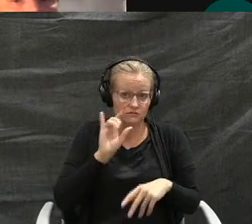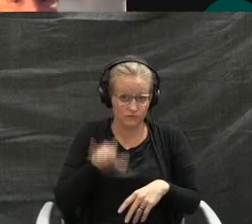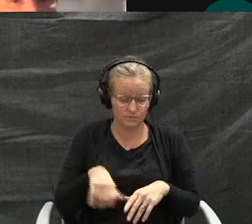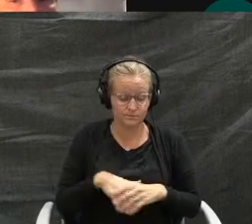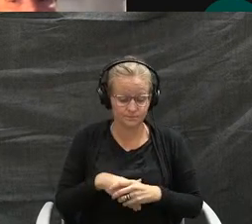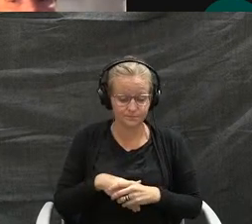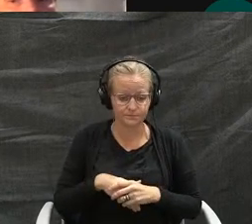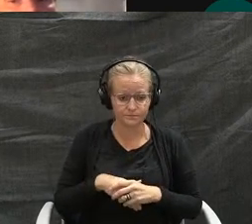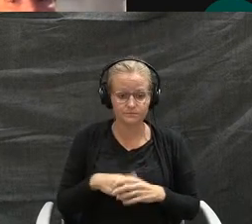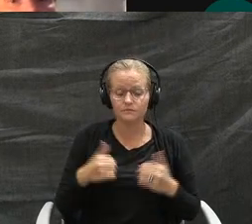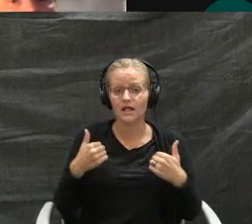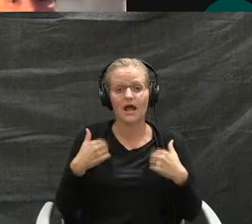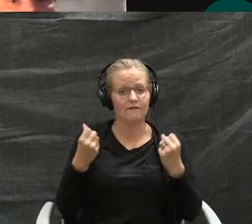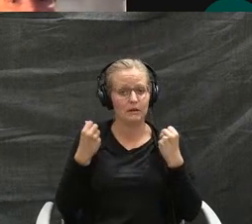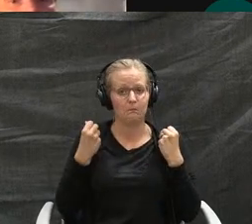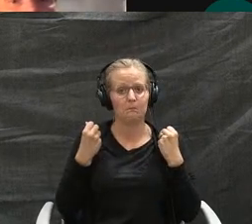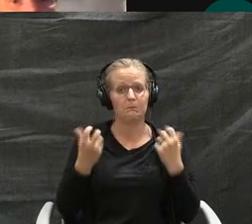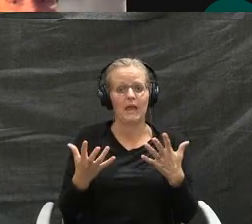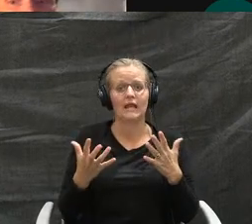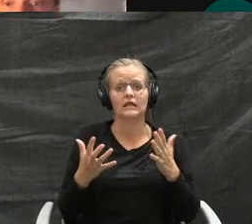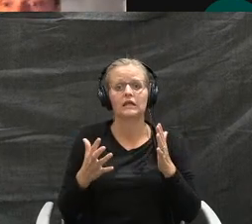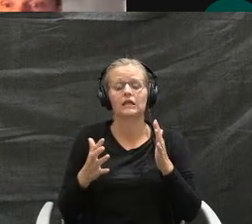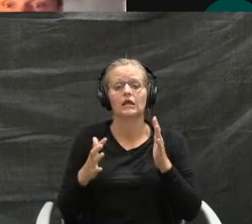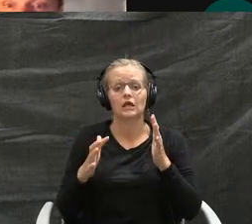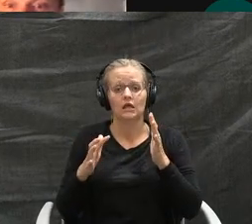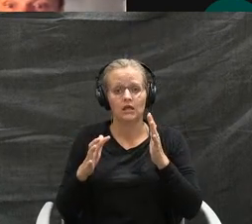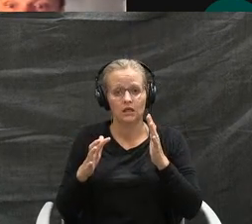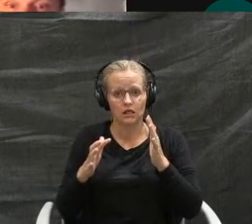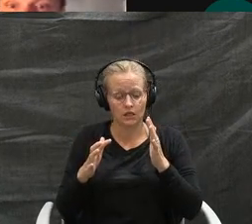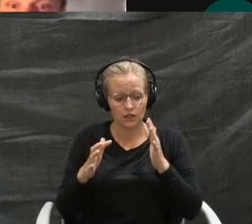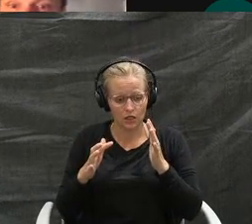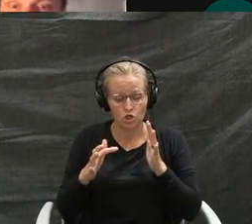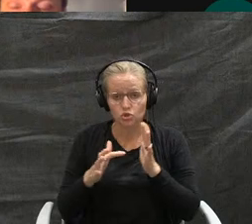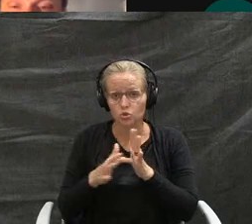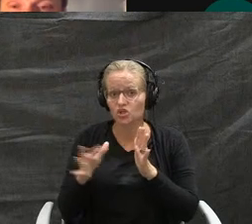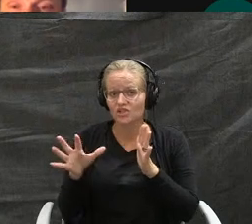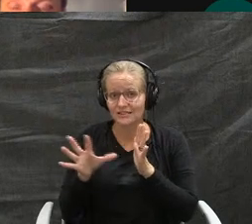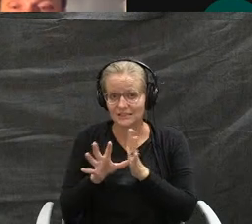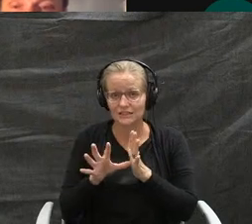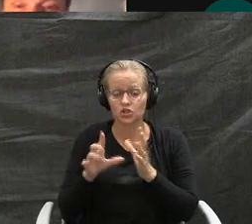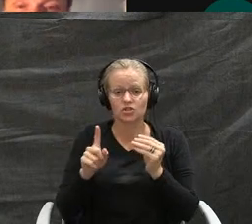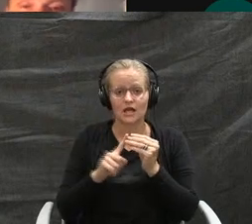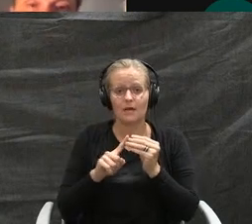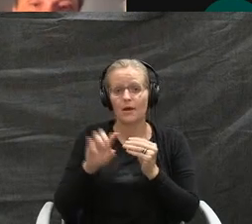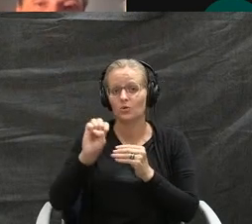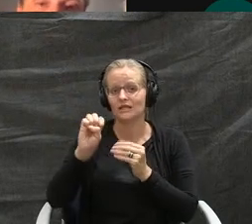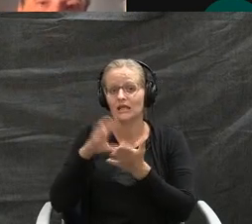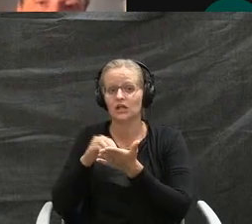juniors and seniors. We've talked about E learning, but I also want to mention mention talk online. We have students